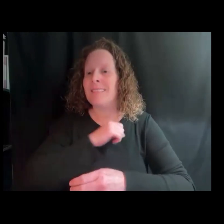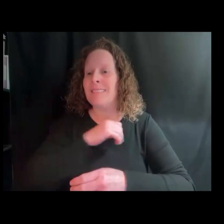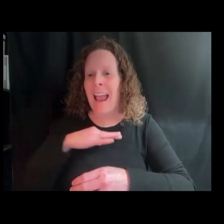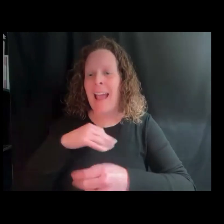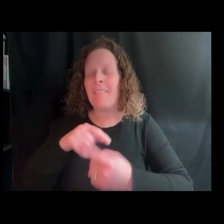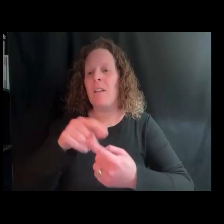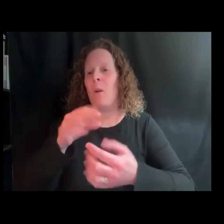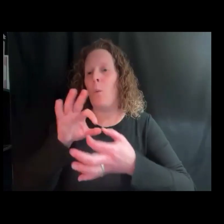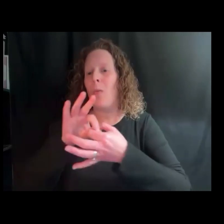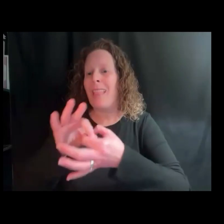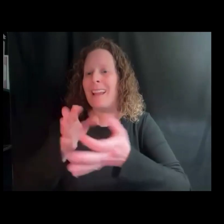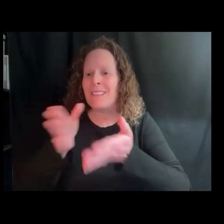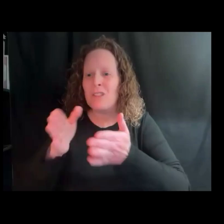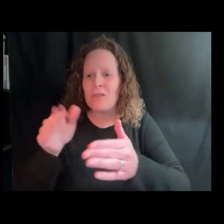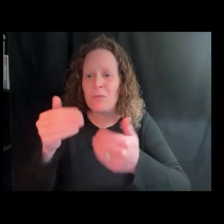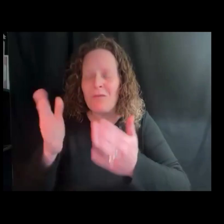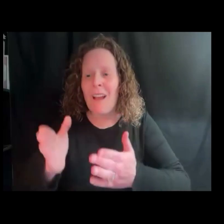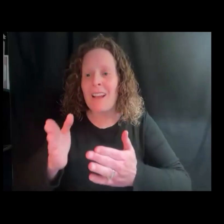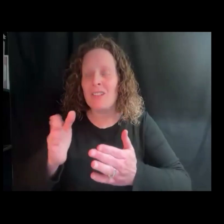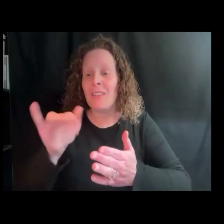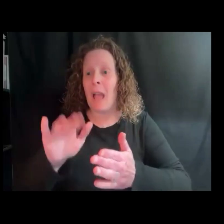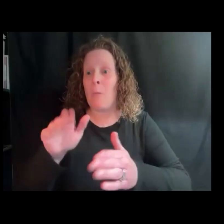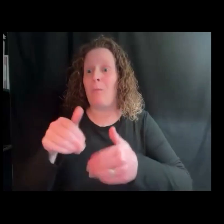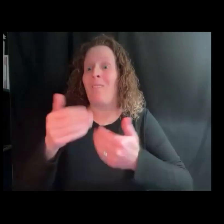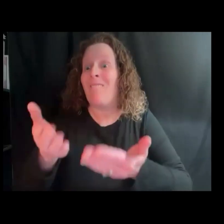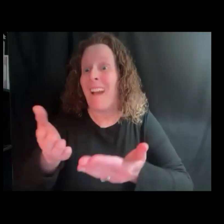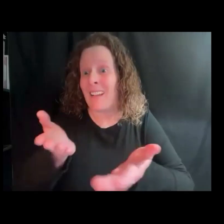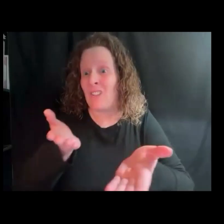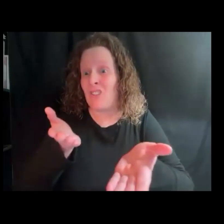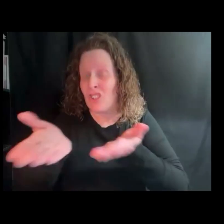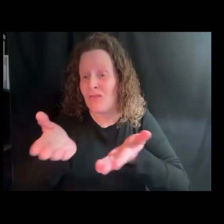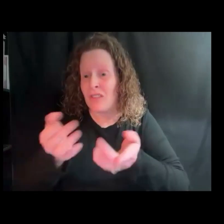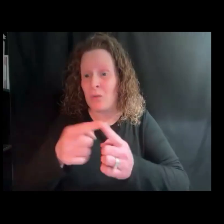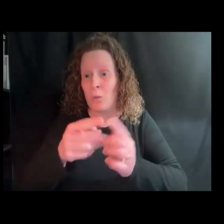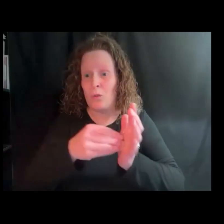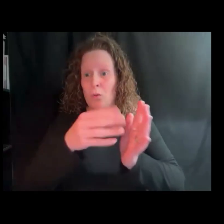of that interpreter. Any staff related services